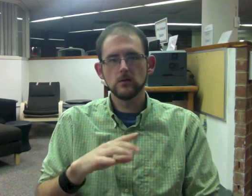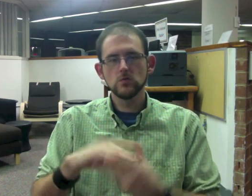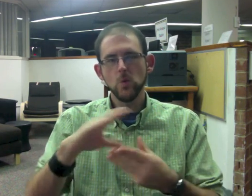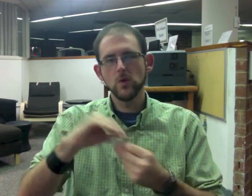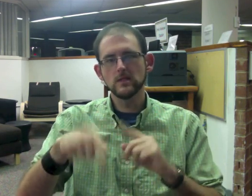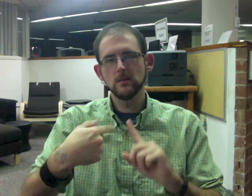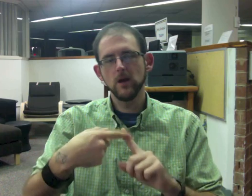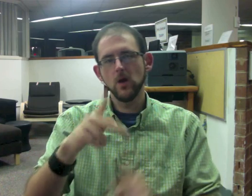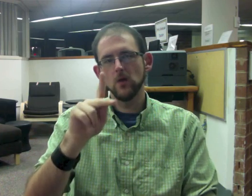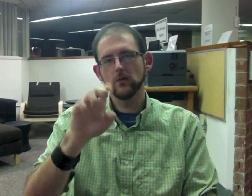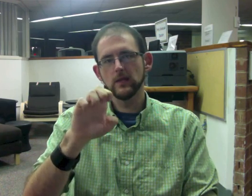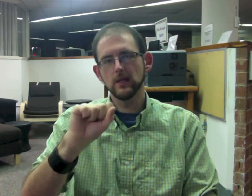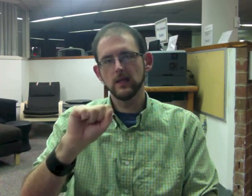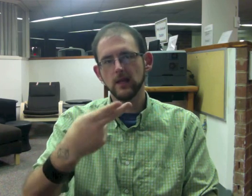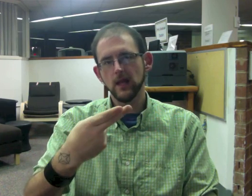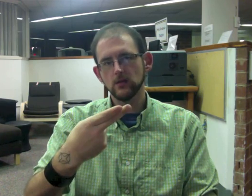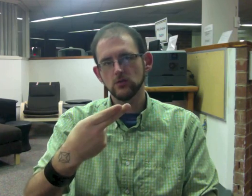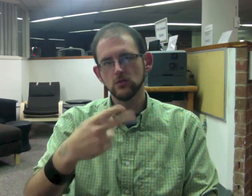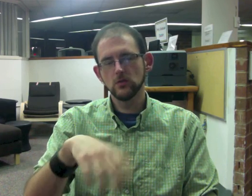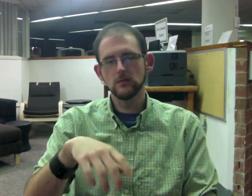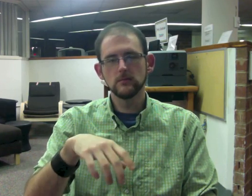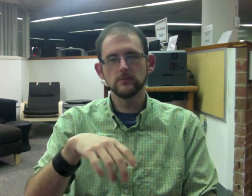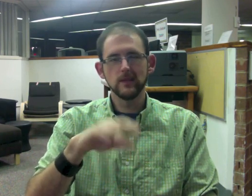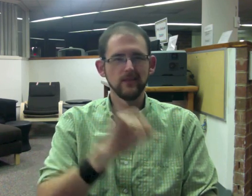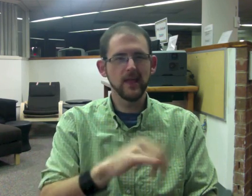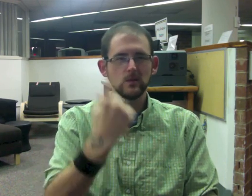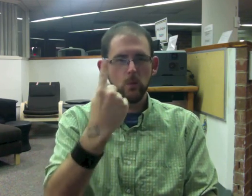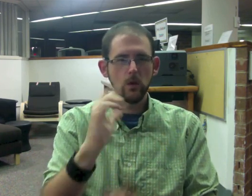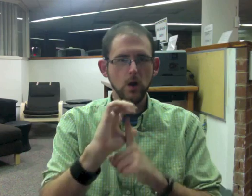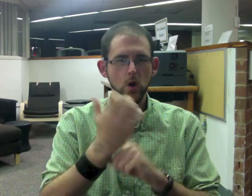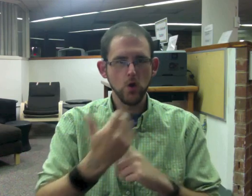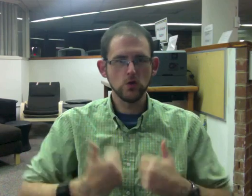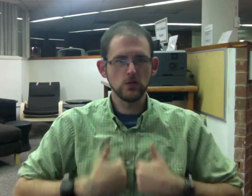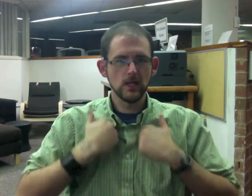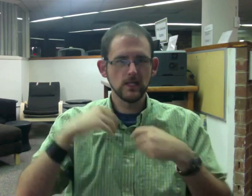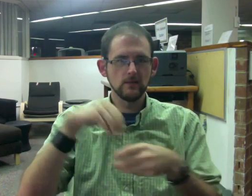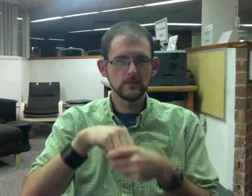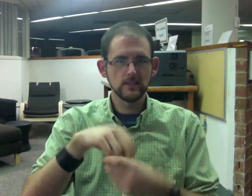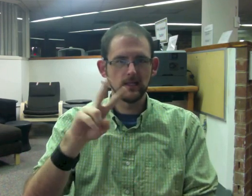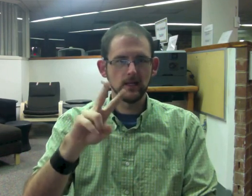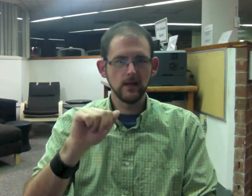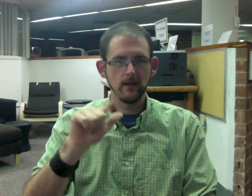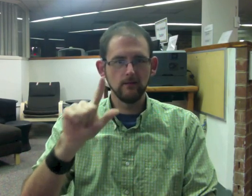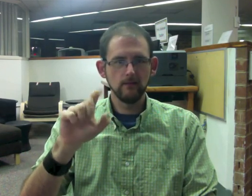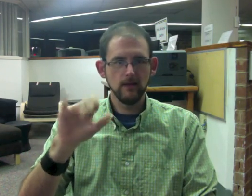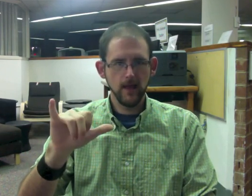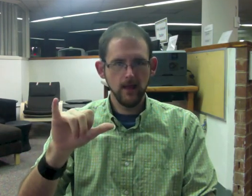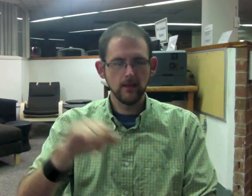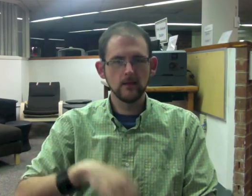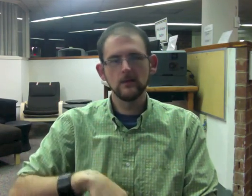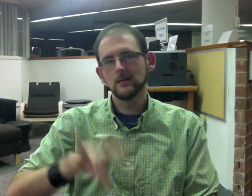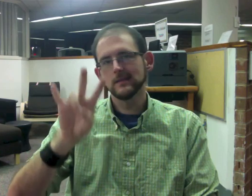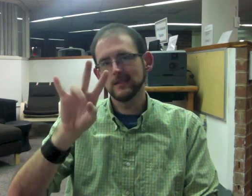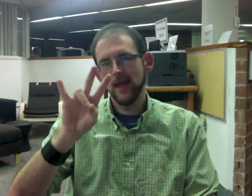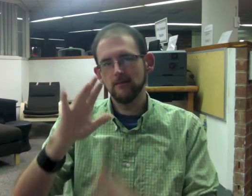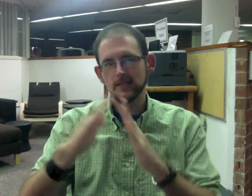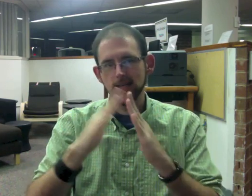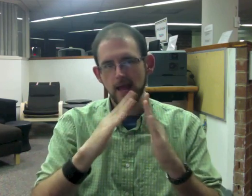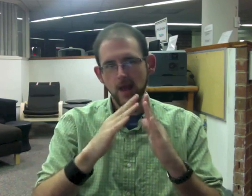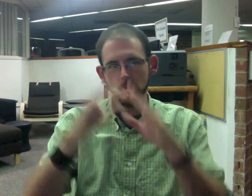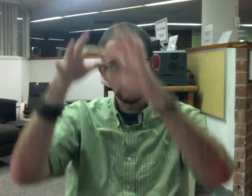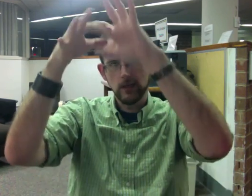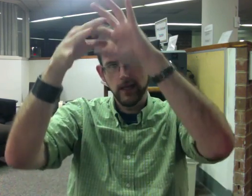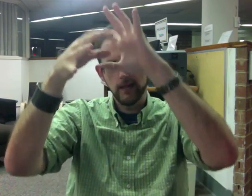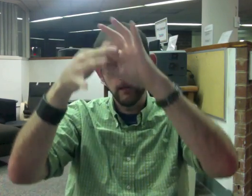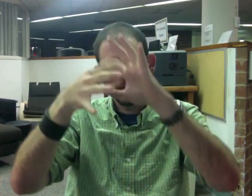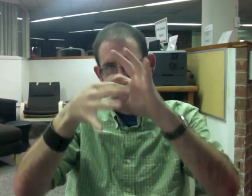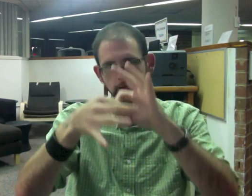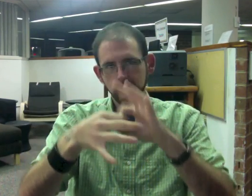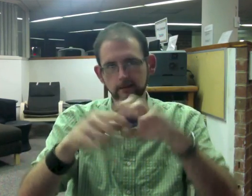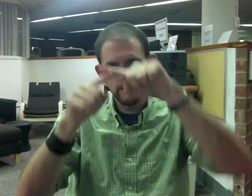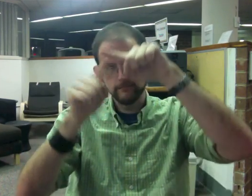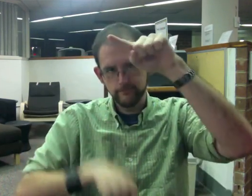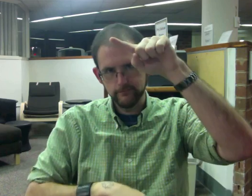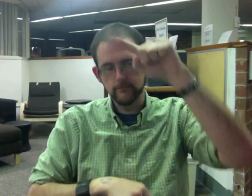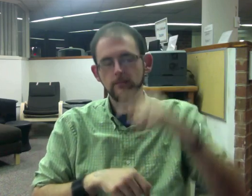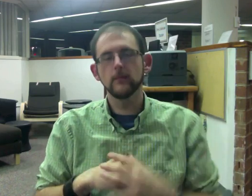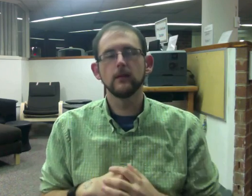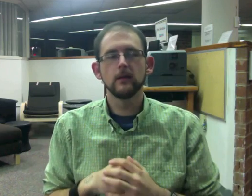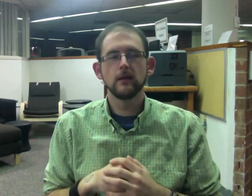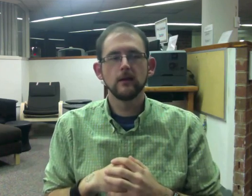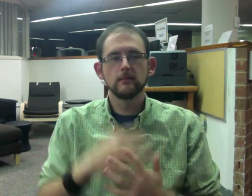And the story's about the Kesh, a culture that lives in a valley of seven interrelated towns.